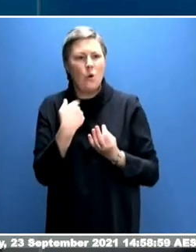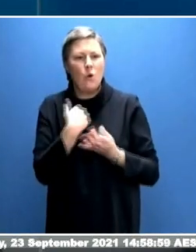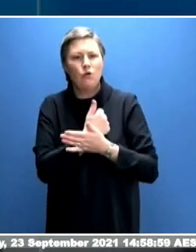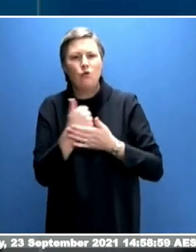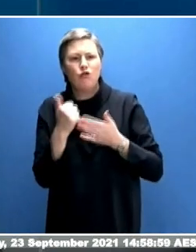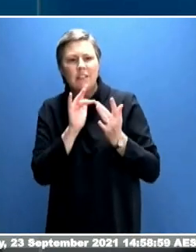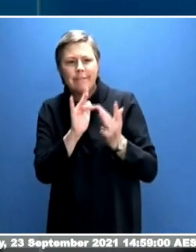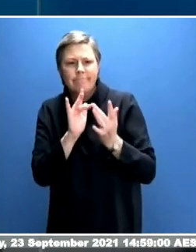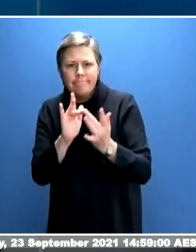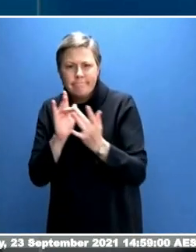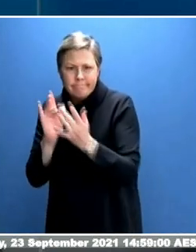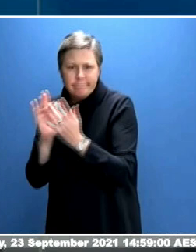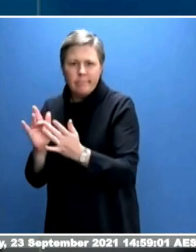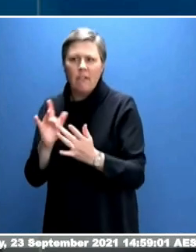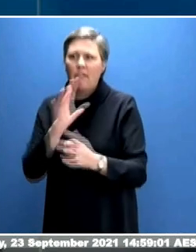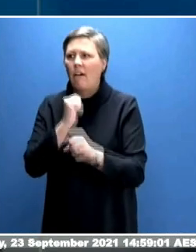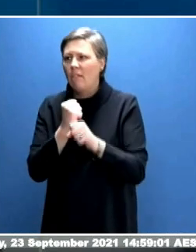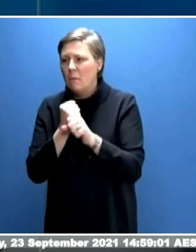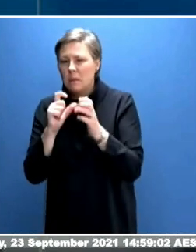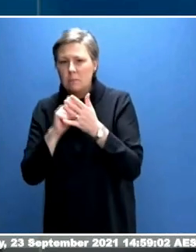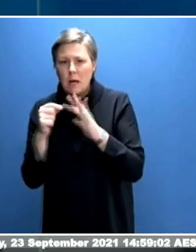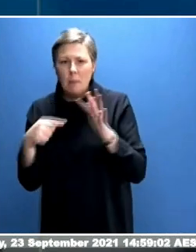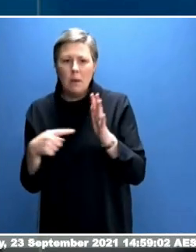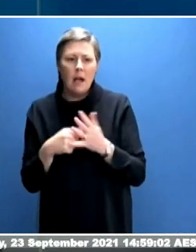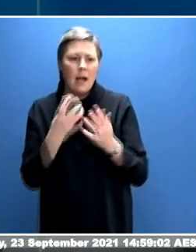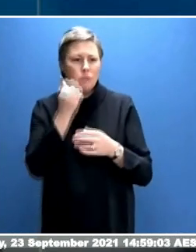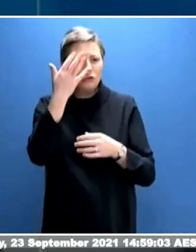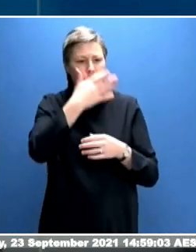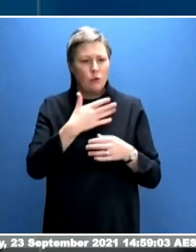all of the government departments --- Aboriginal Medical Services, NAAJA,